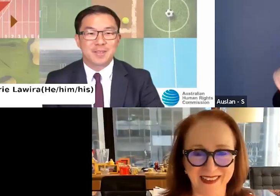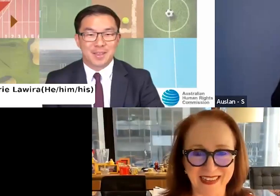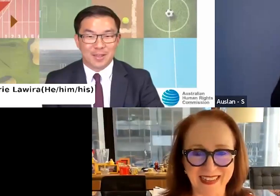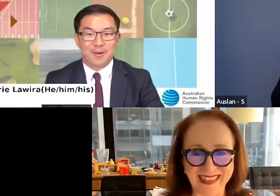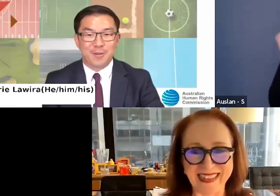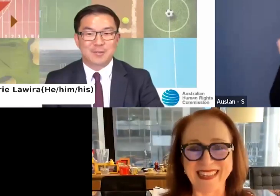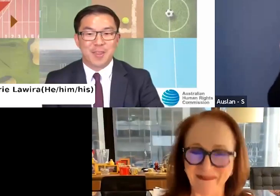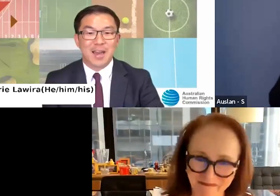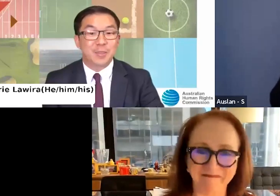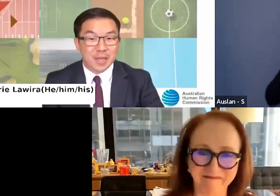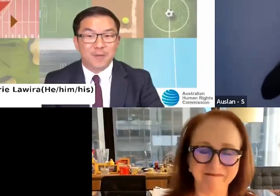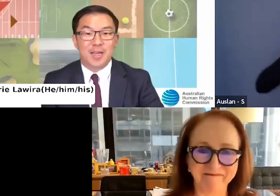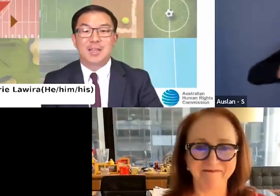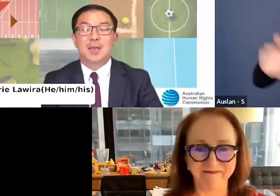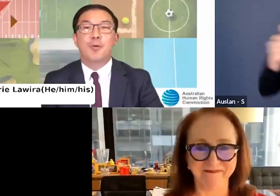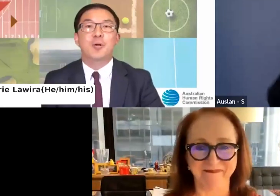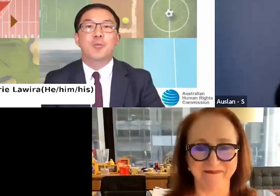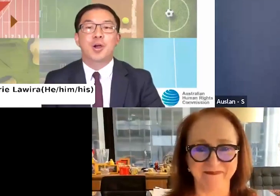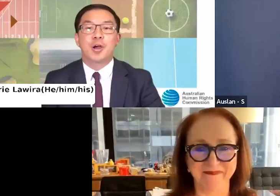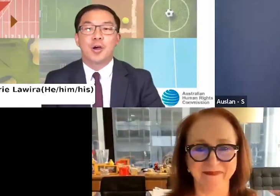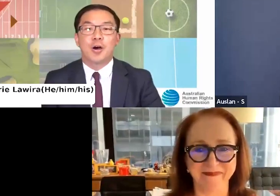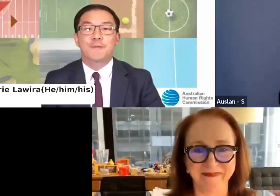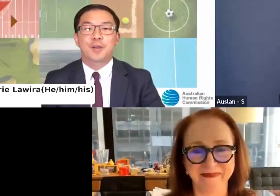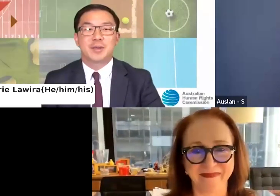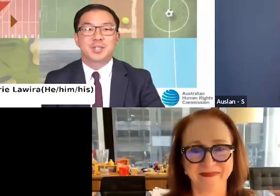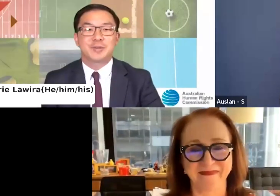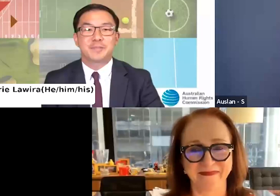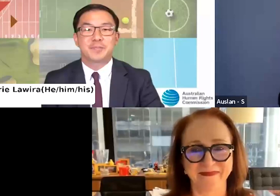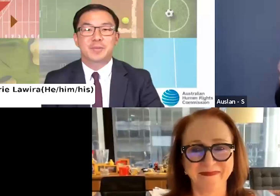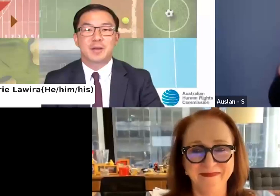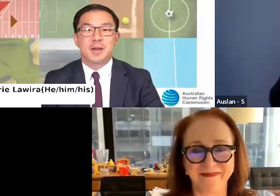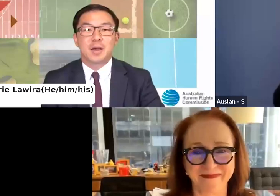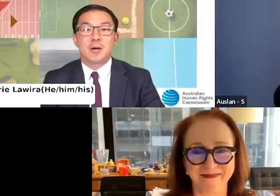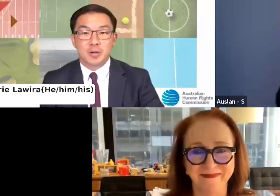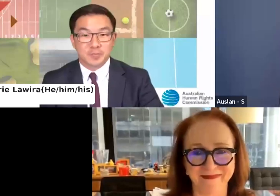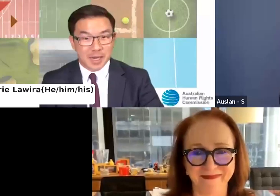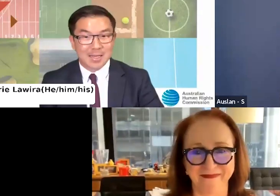So thank you very much for that and thank you for letting the important work of the commission. Well, today's